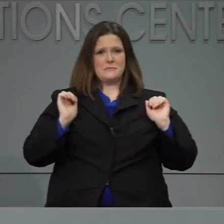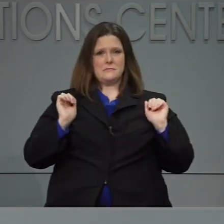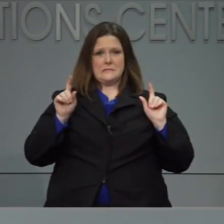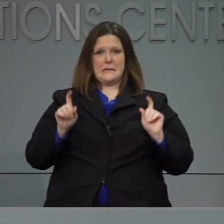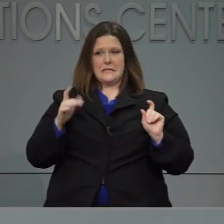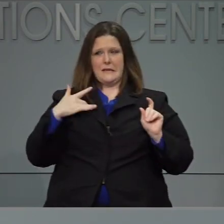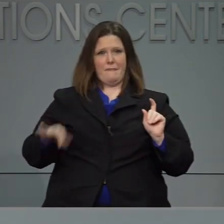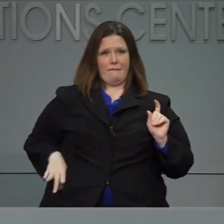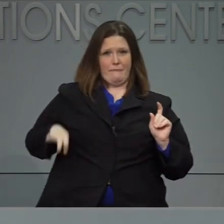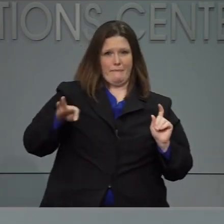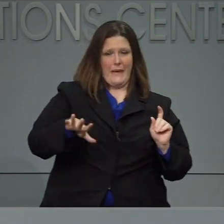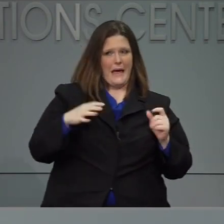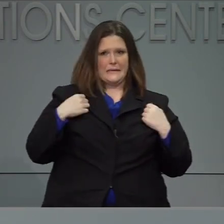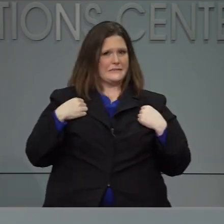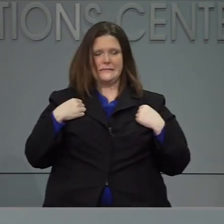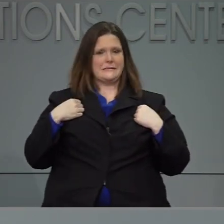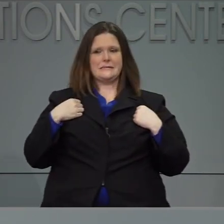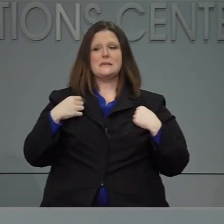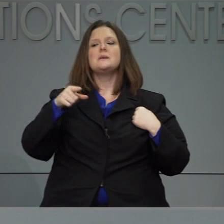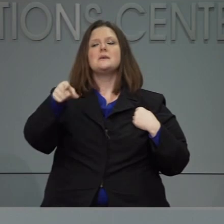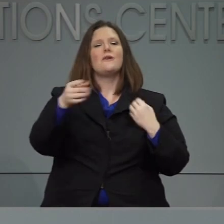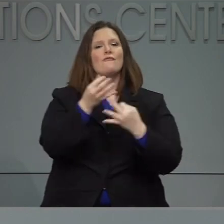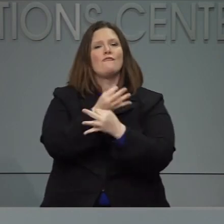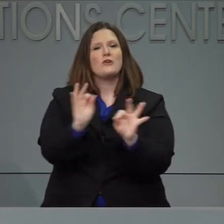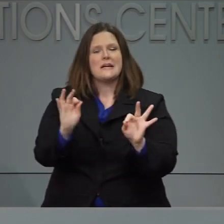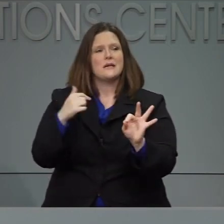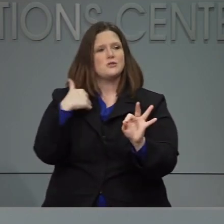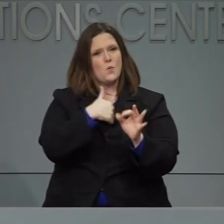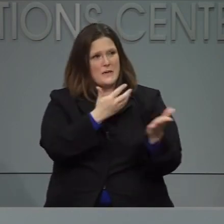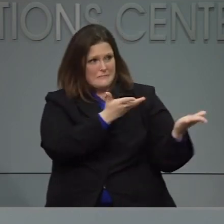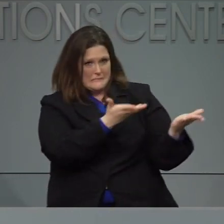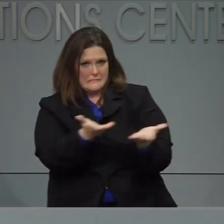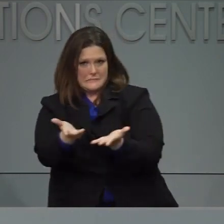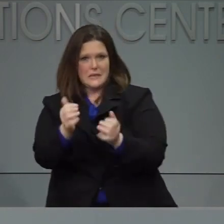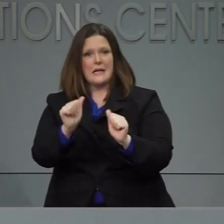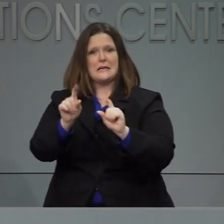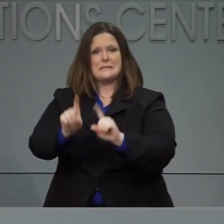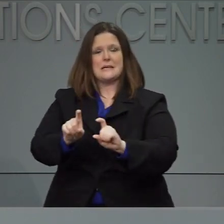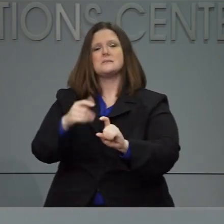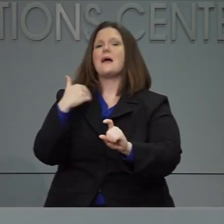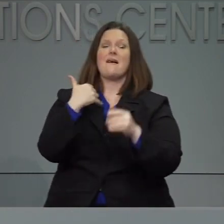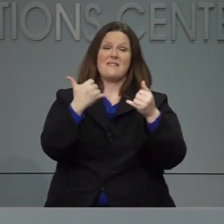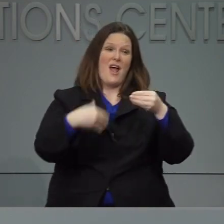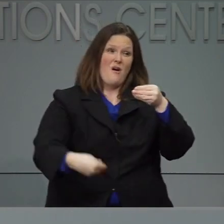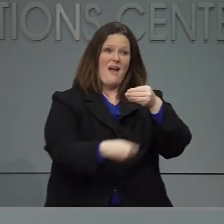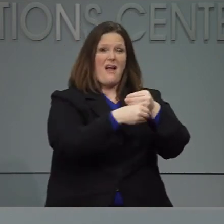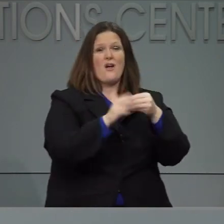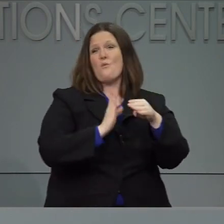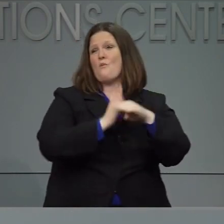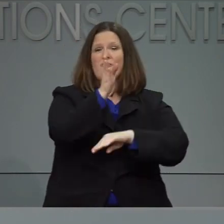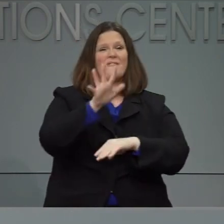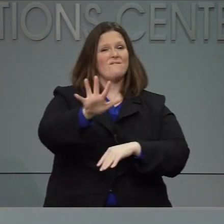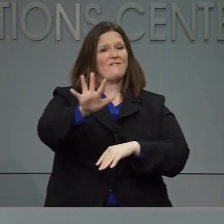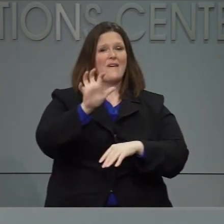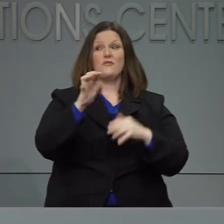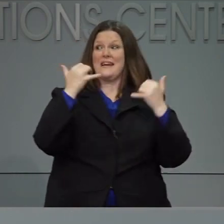WE HAVE MORE THAN 500 TESTING SITES AND MORE THAN 600 ACTUALLY. NOW ON OUR WEBSITE SO WE HAD THE LOCATIONS WE'RE